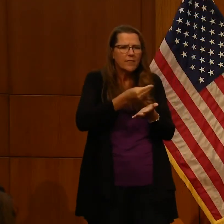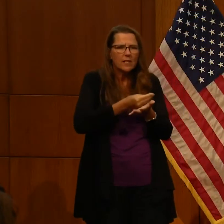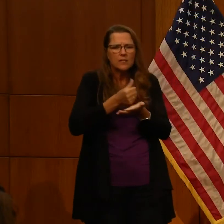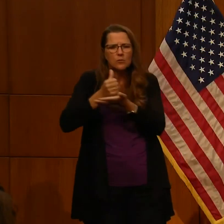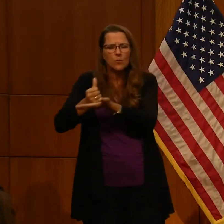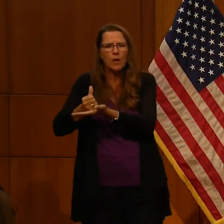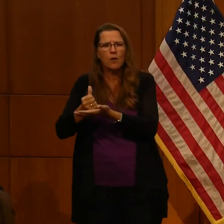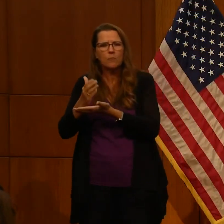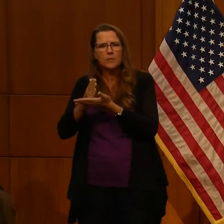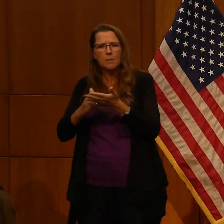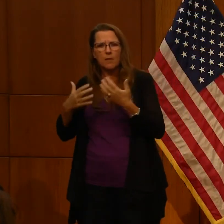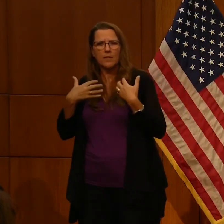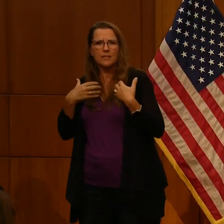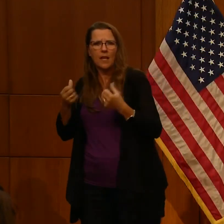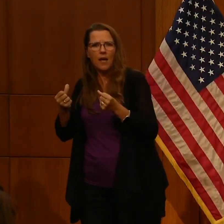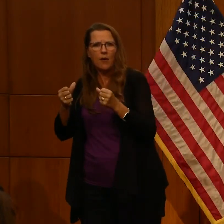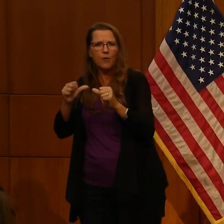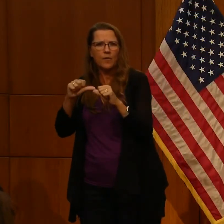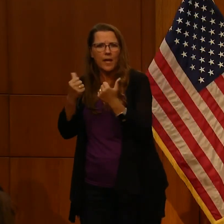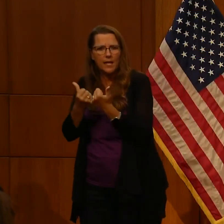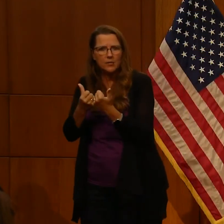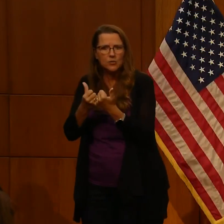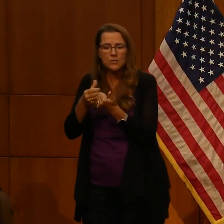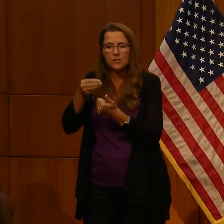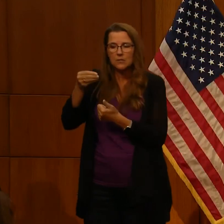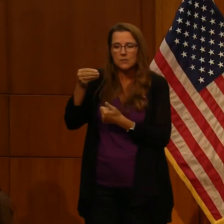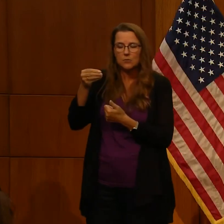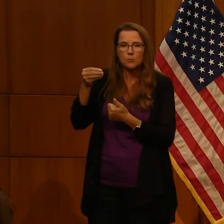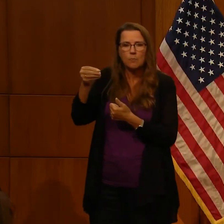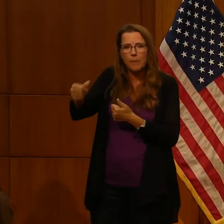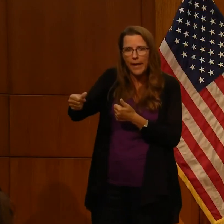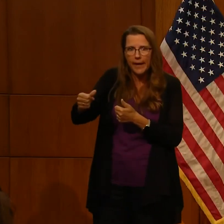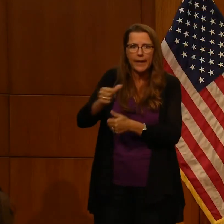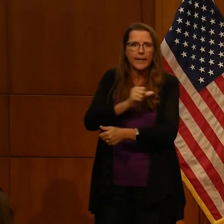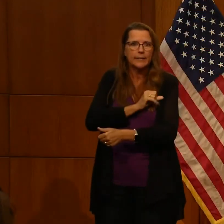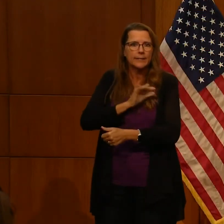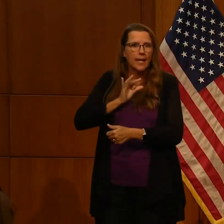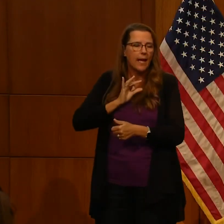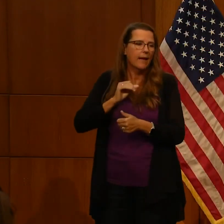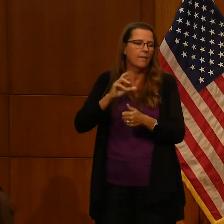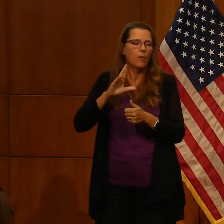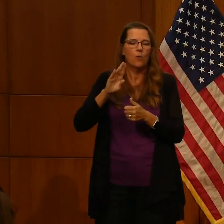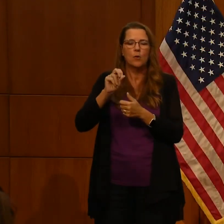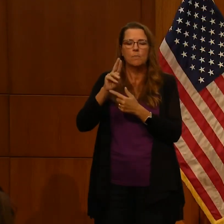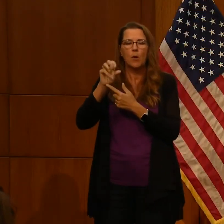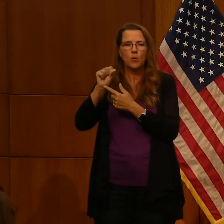ANY FUNDING AVAILABLE TO HELP? FOR THE HEALTH AGENCIES DETAINS